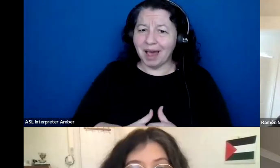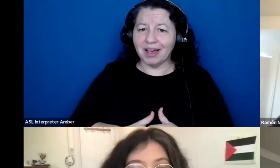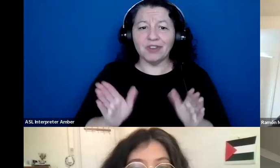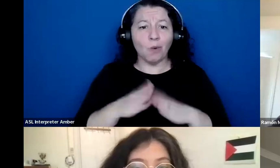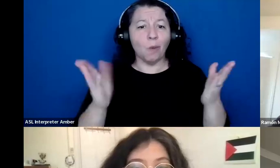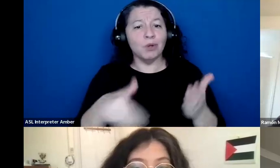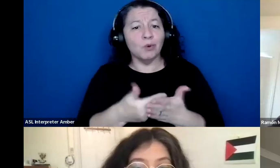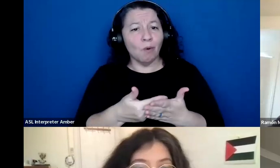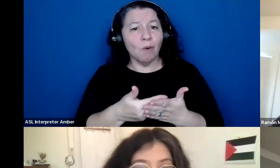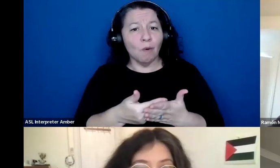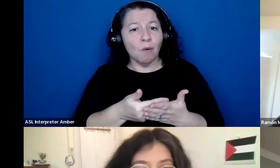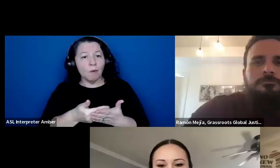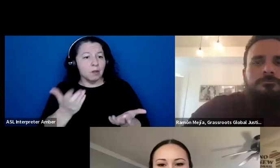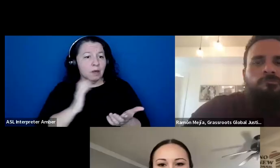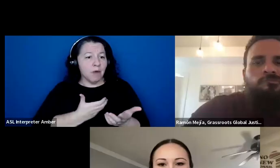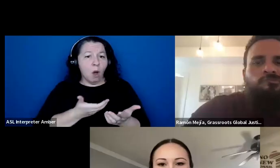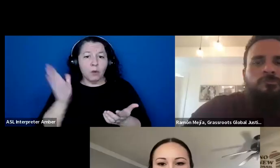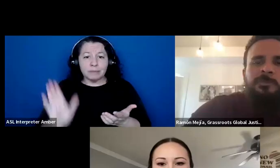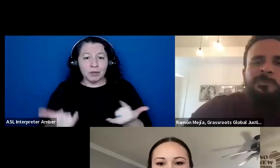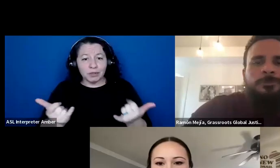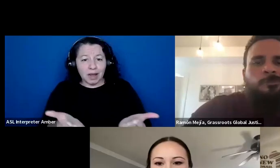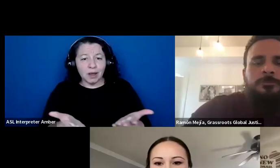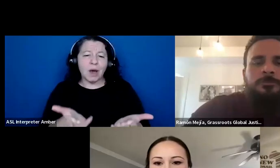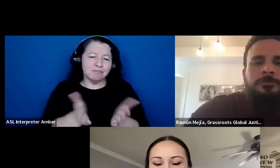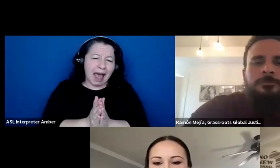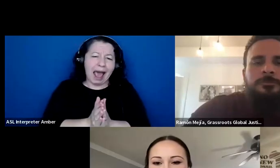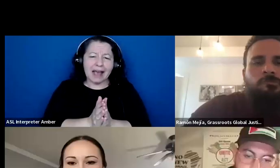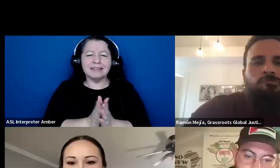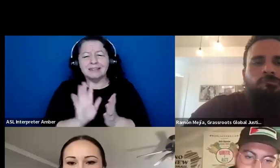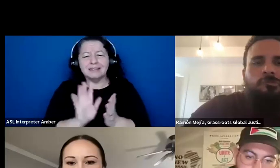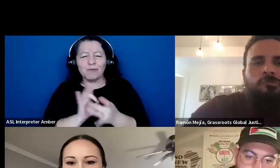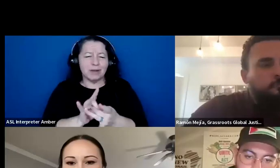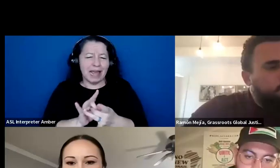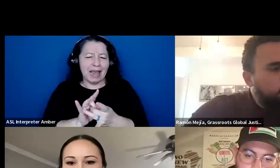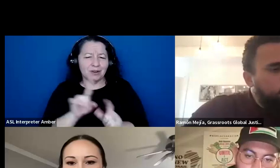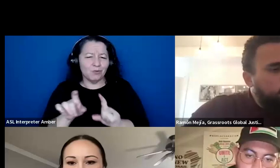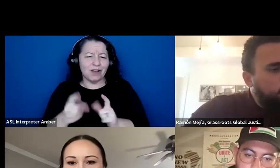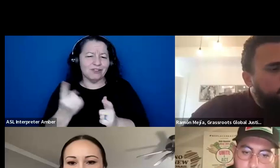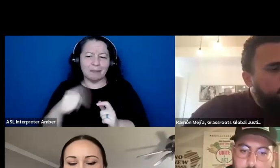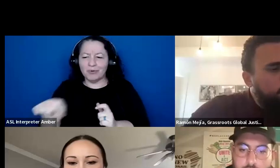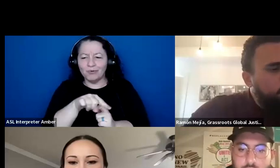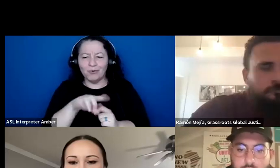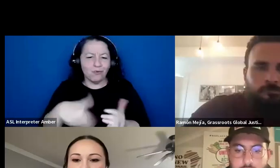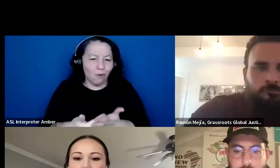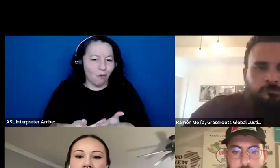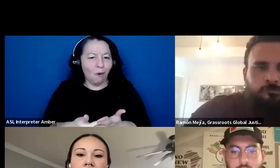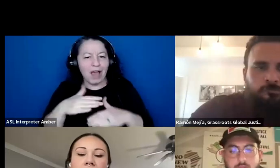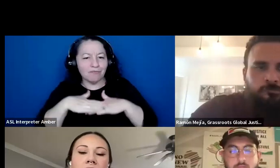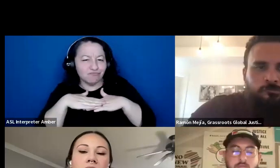I want to ask a sort of related question. It's something that all of you have touched on, but we sometimes hear this refrain that we don't have time